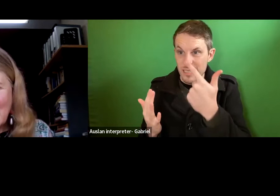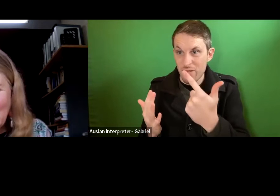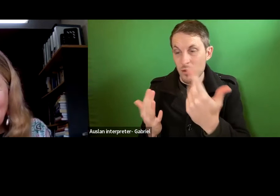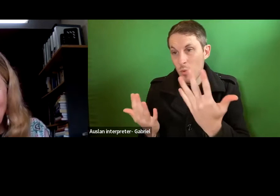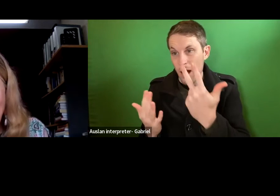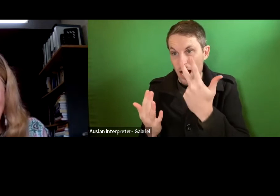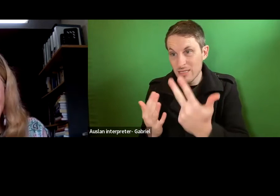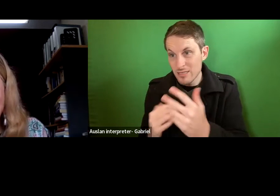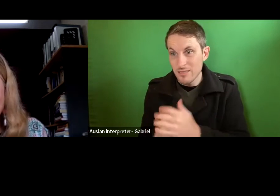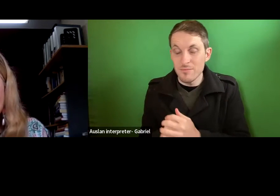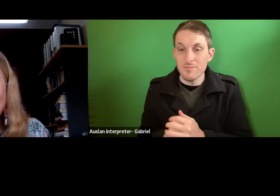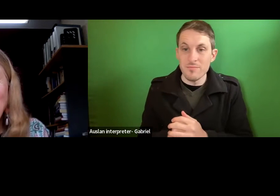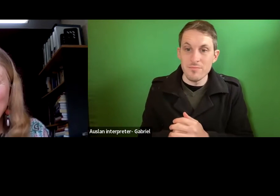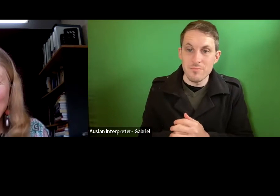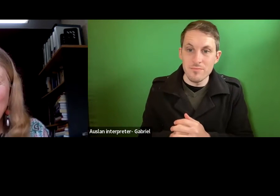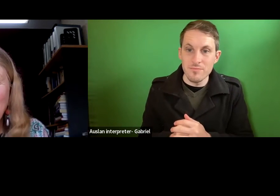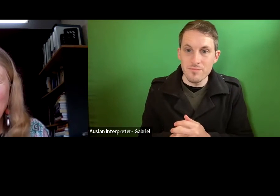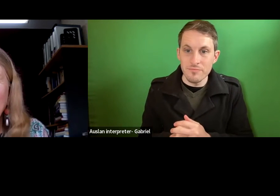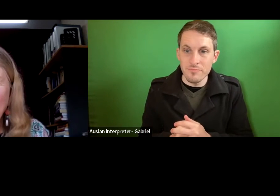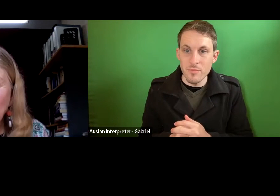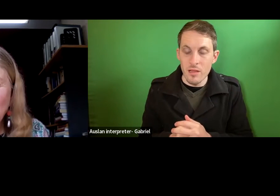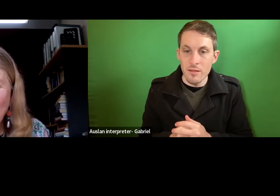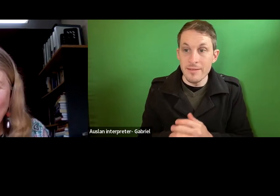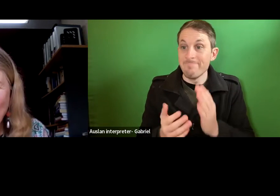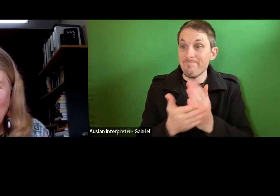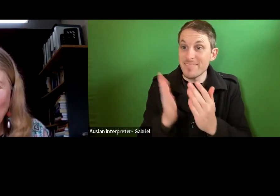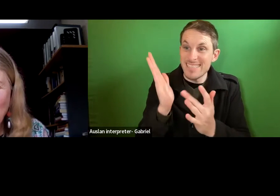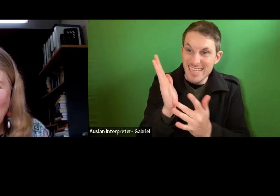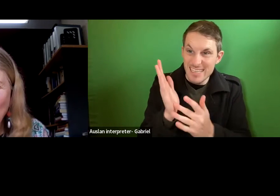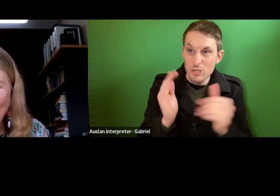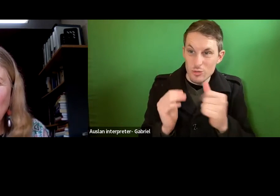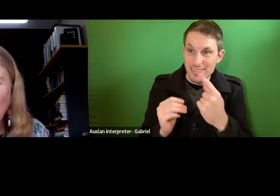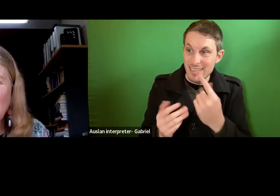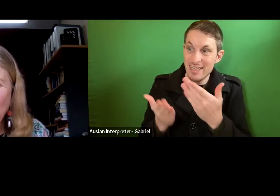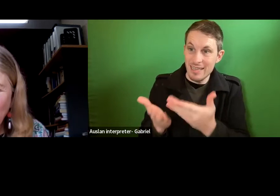Technically, we should be able to say, here is a student who has a learning disorder, the criteria